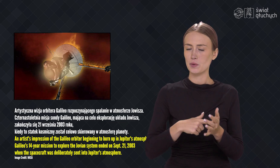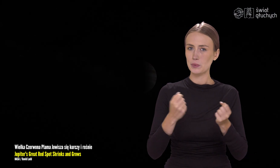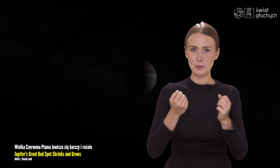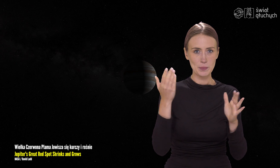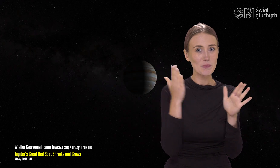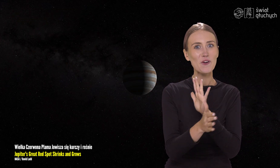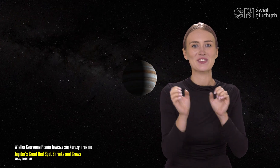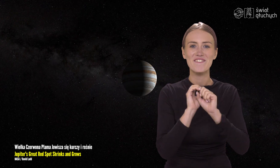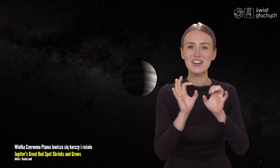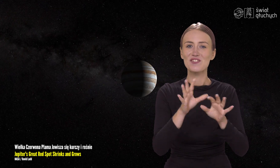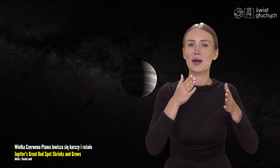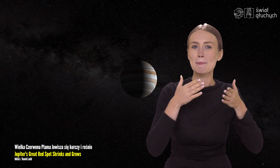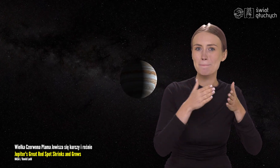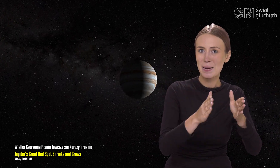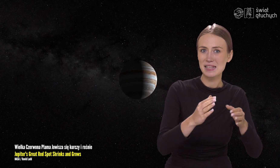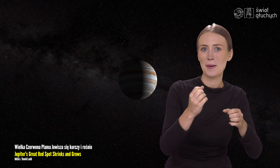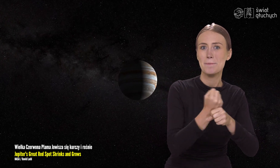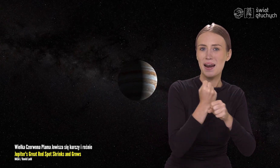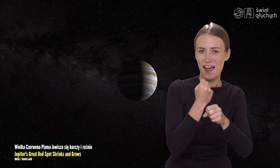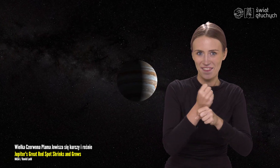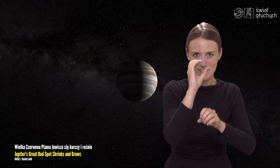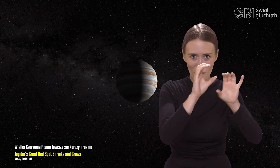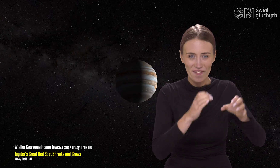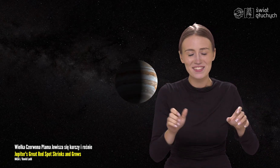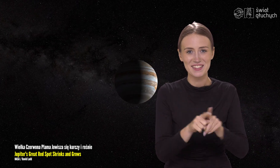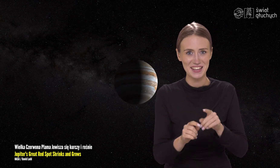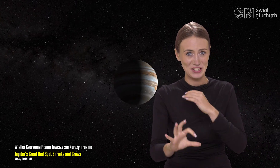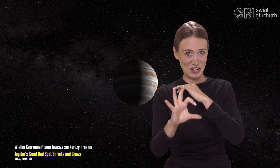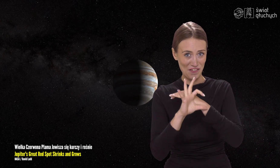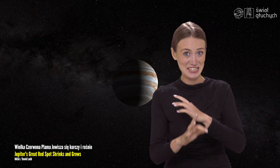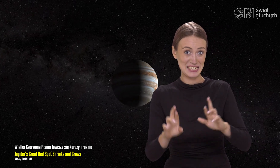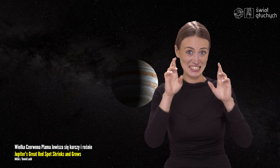That was a simple explanation of the asteroid belt and Jupiter.